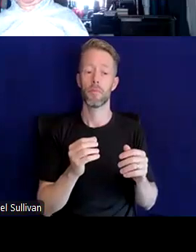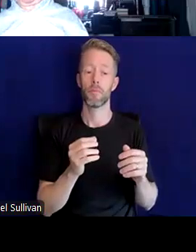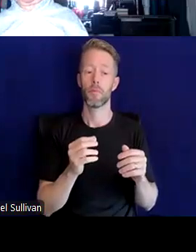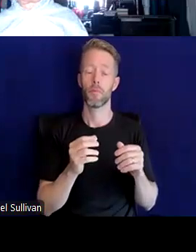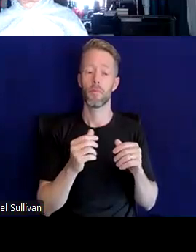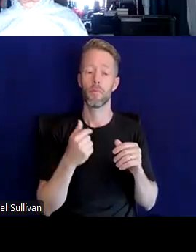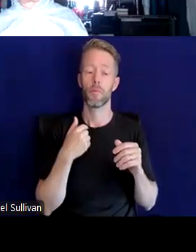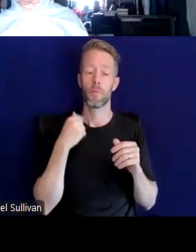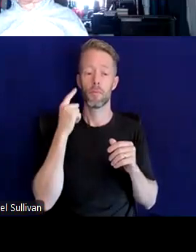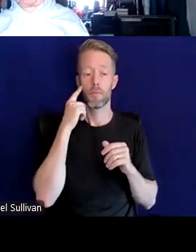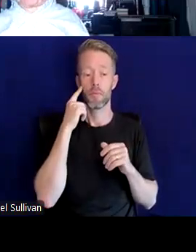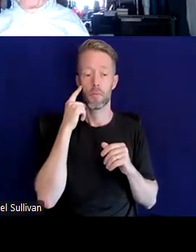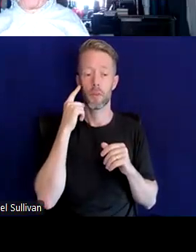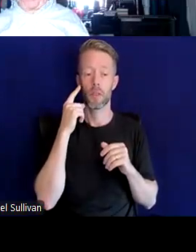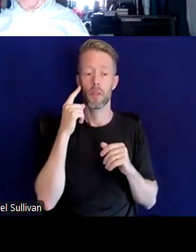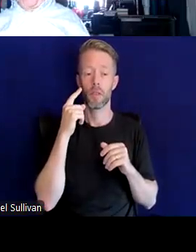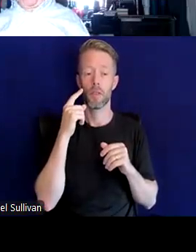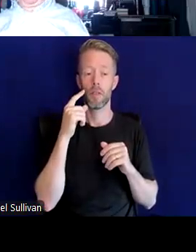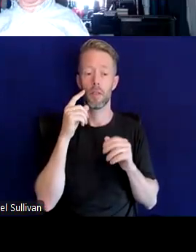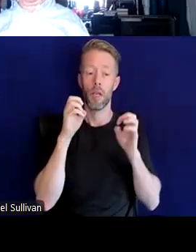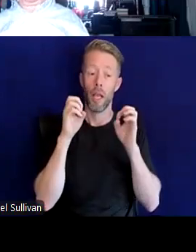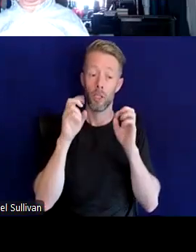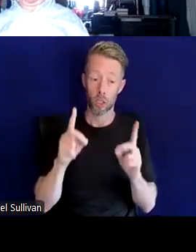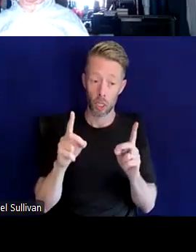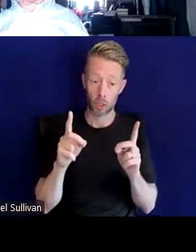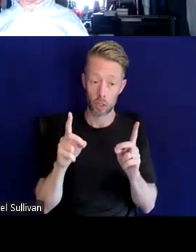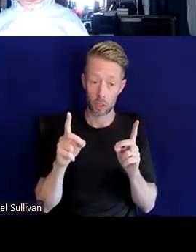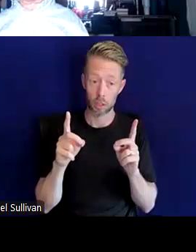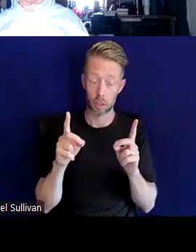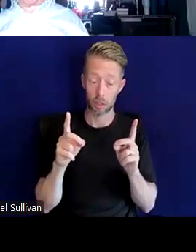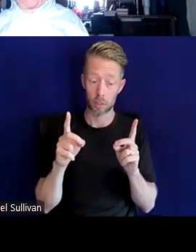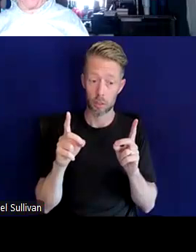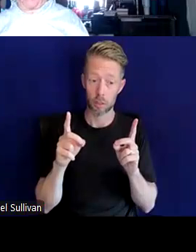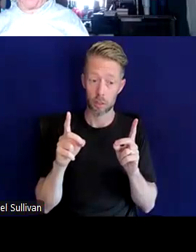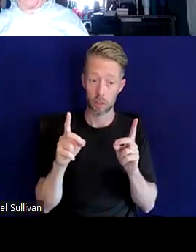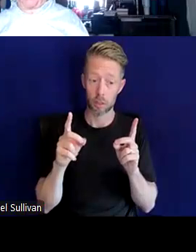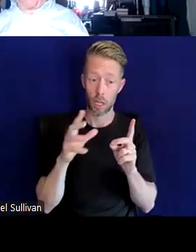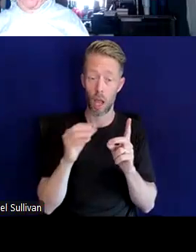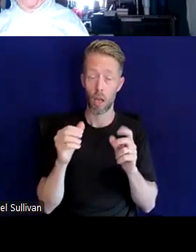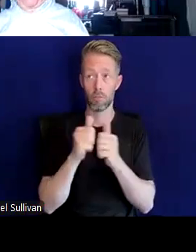position with experience with education and with some of the